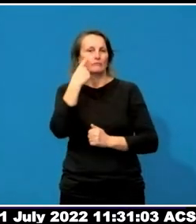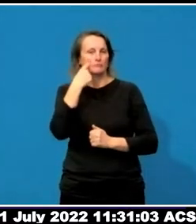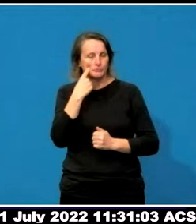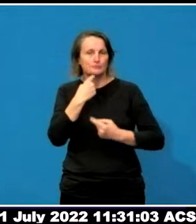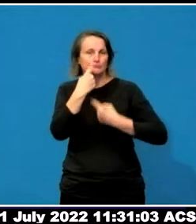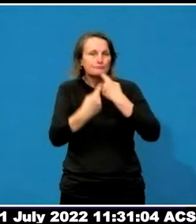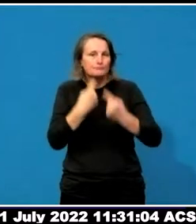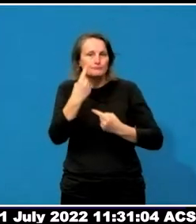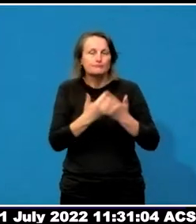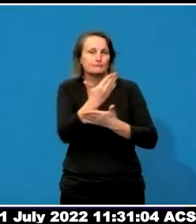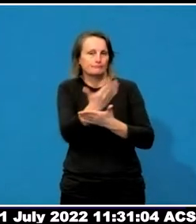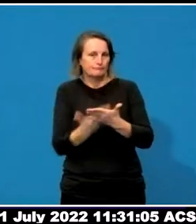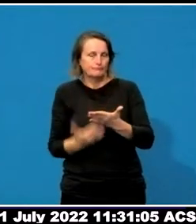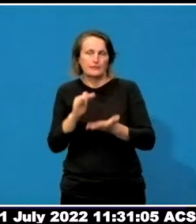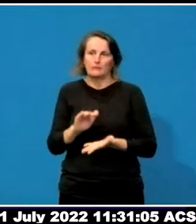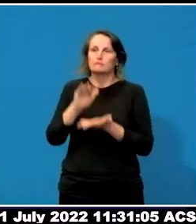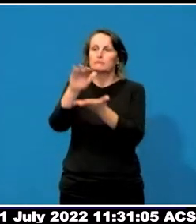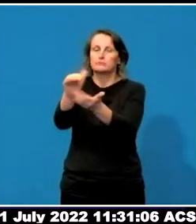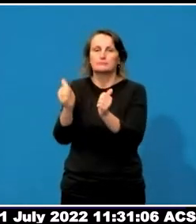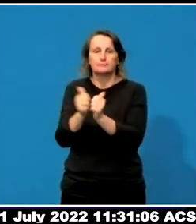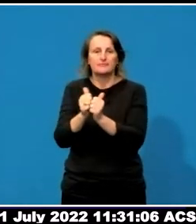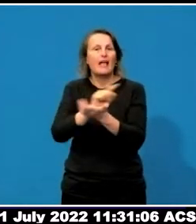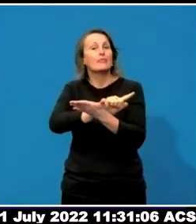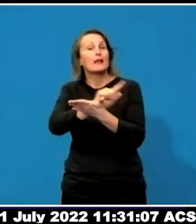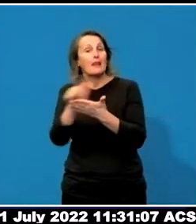This will allow for any redactions that need to be made in order to protect the identity